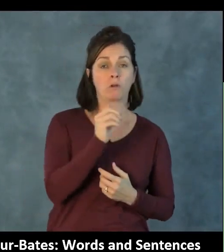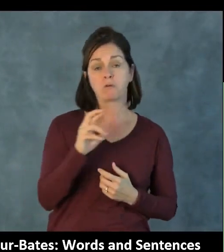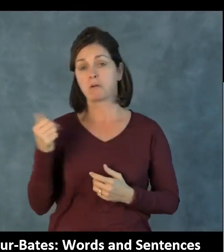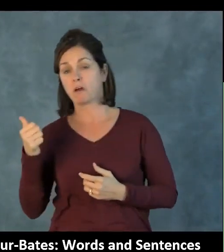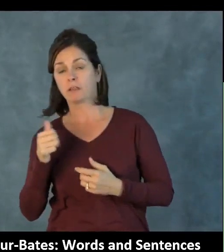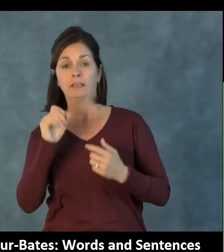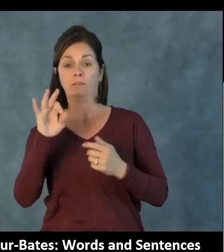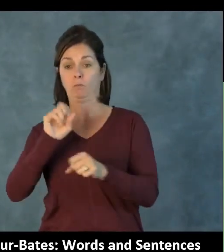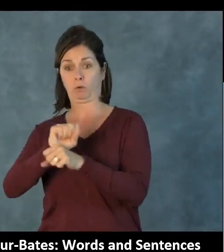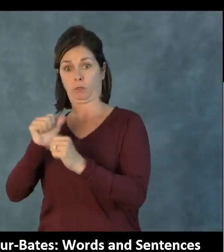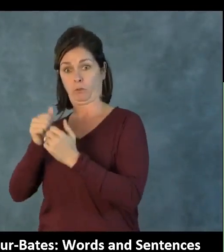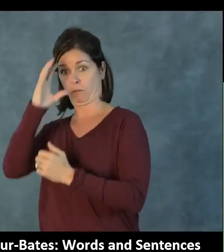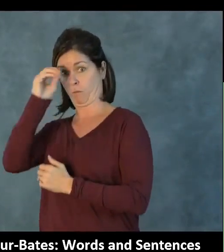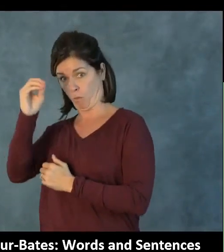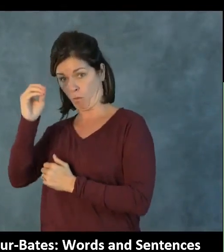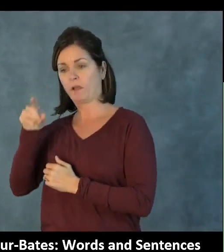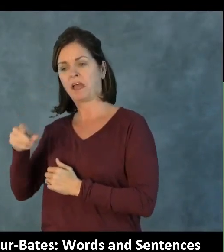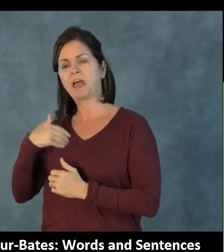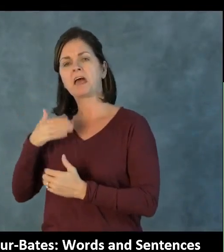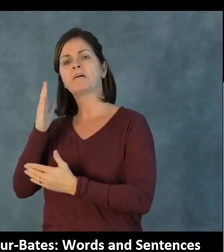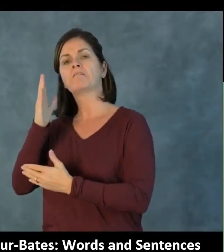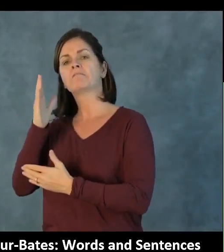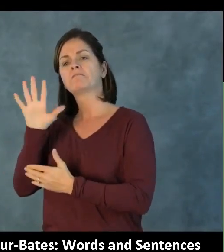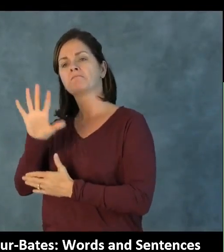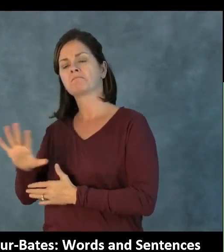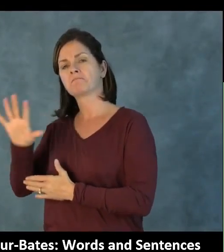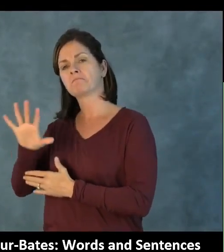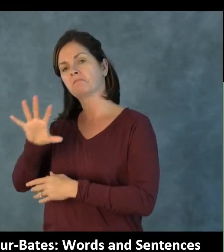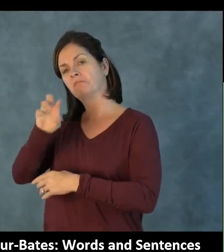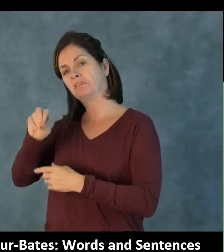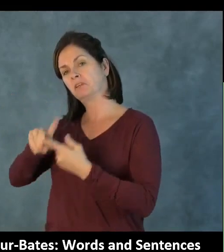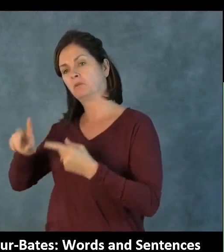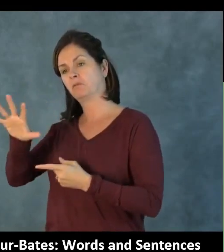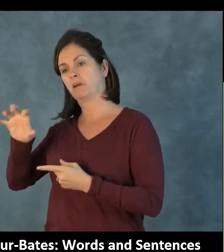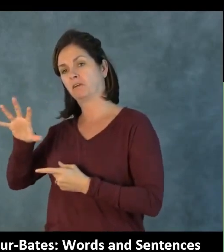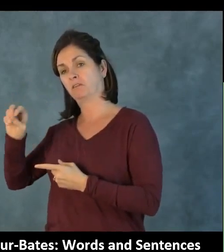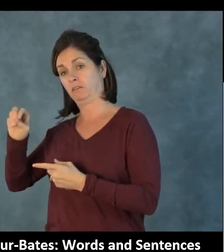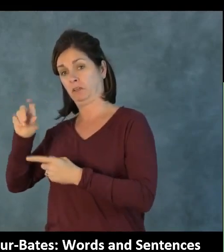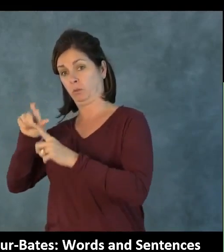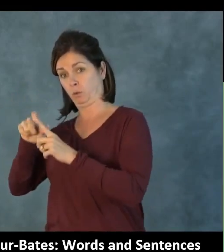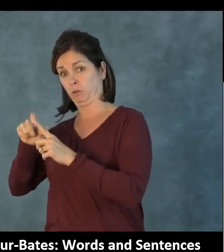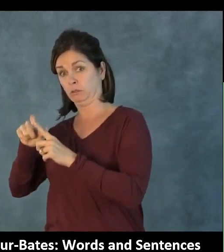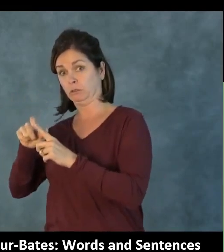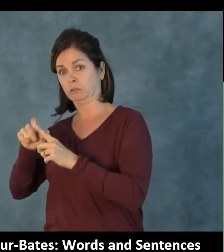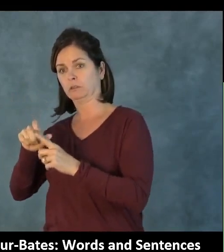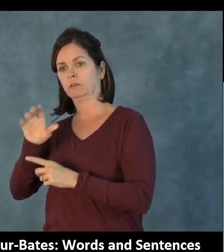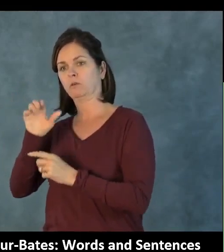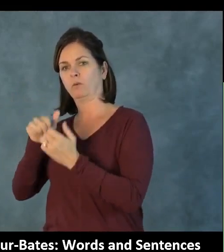who has somewhere between 50 and 550 words in their productive vocabulary,